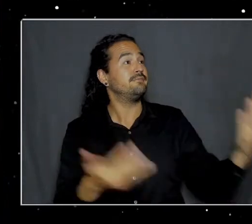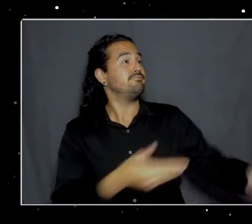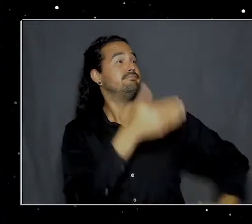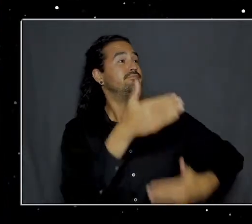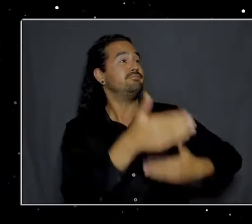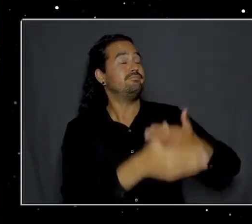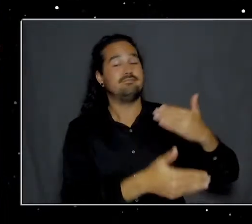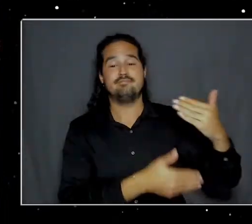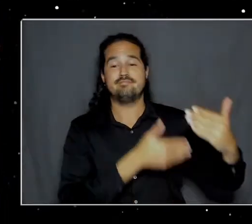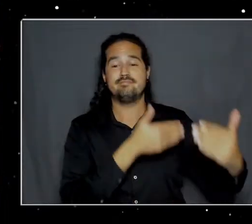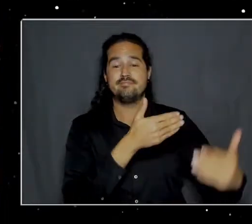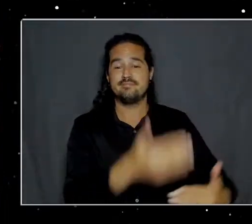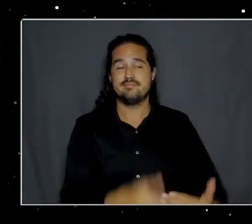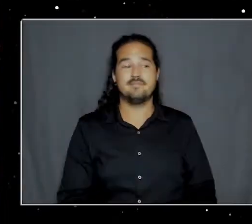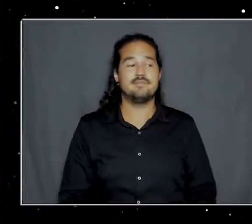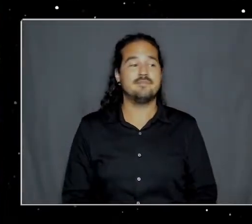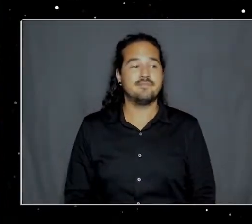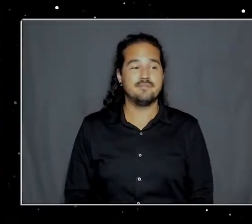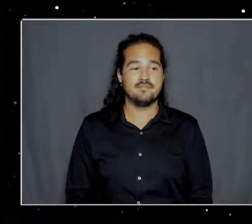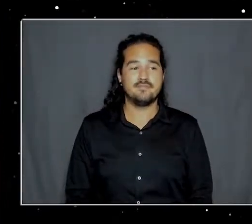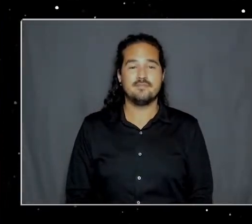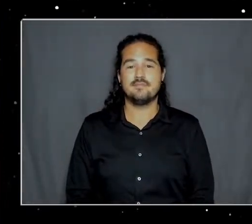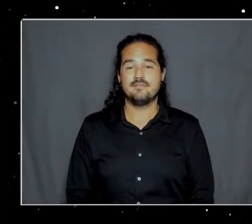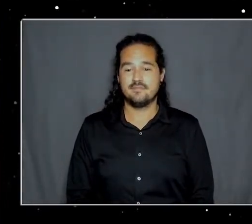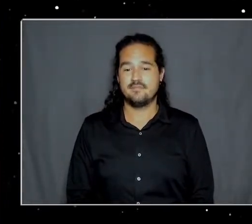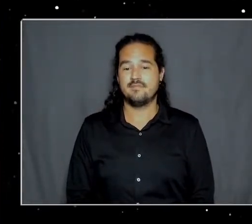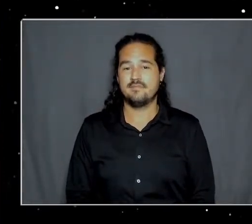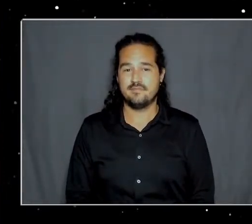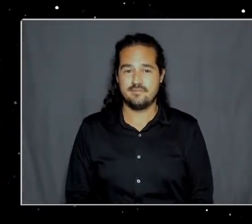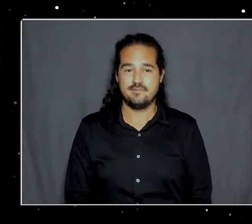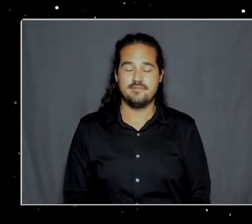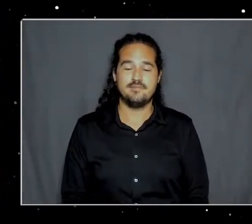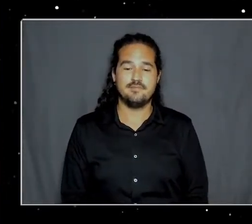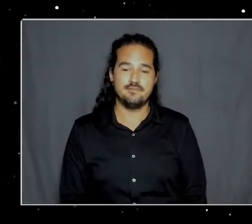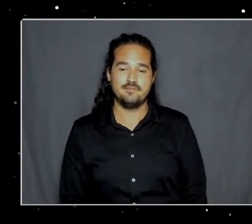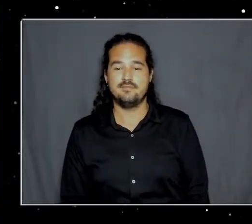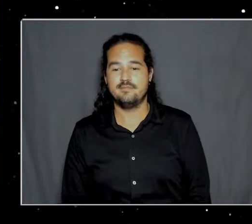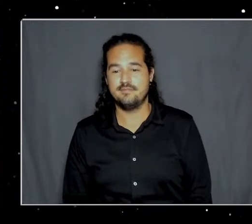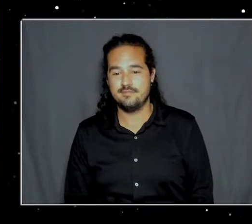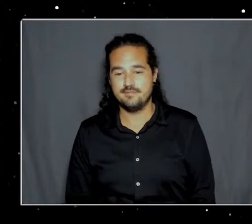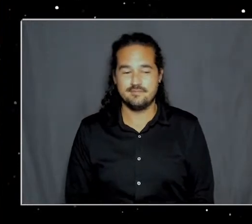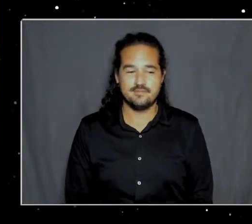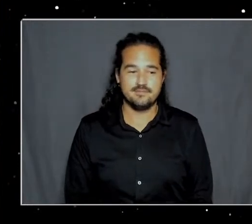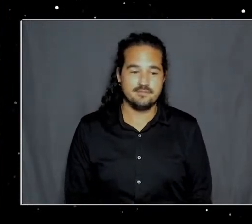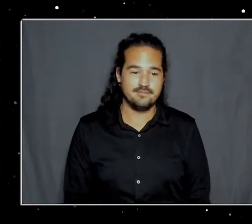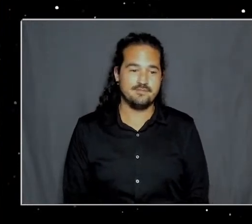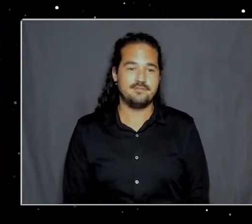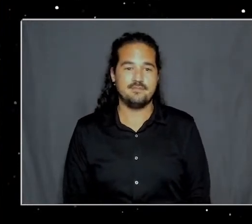OR MAYBE I'LL WAKE UP AND MAKE